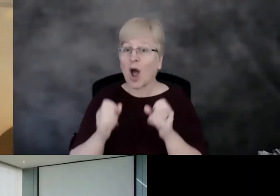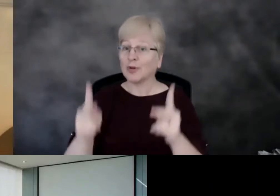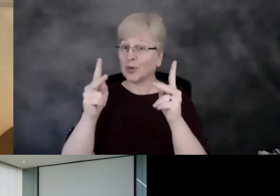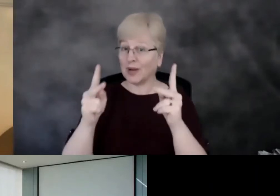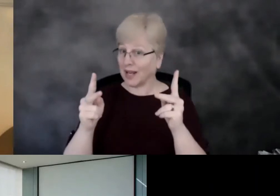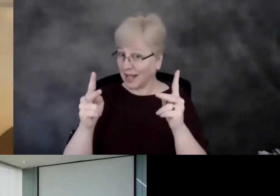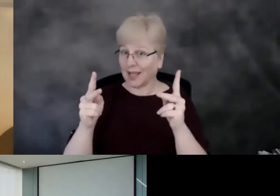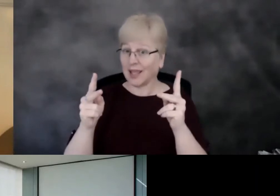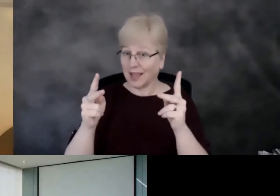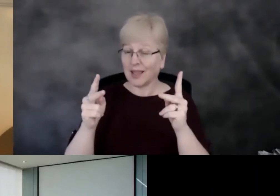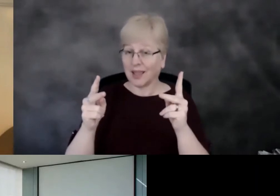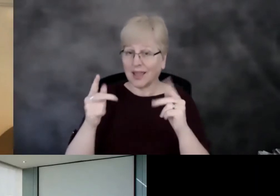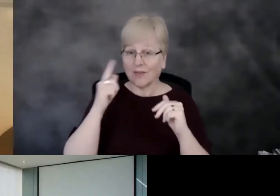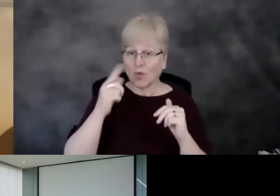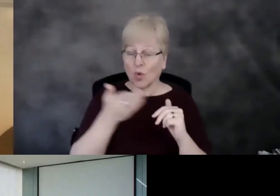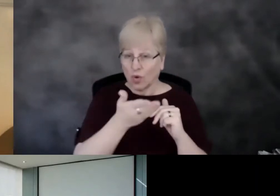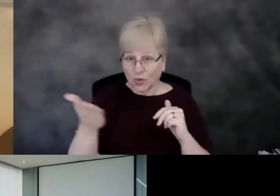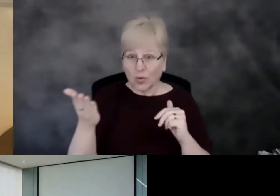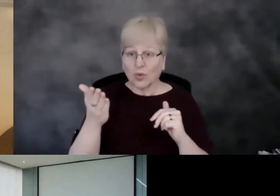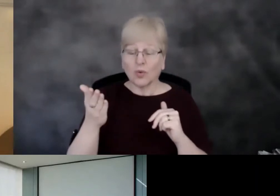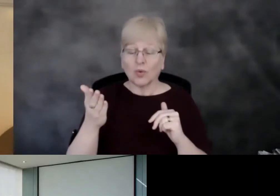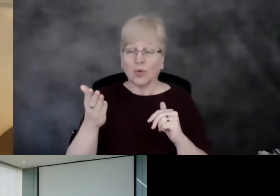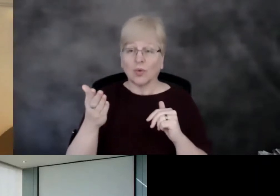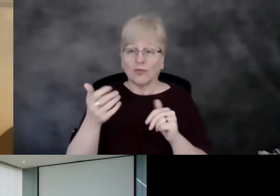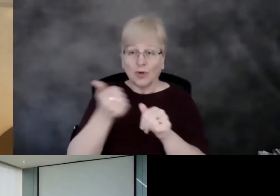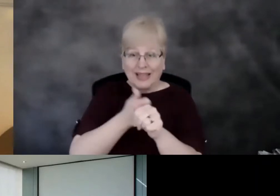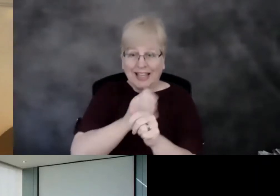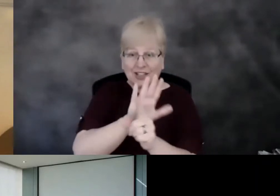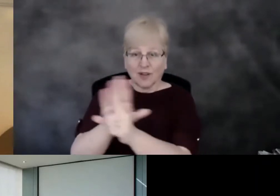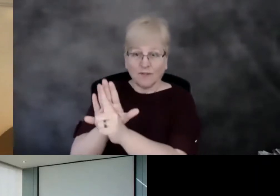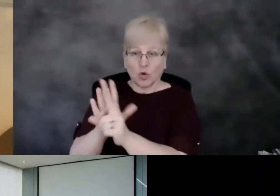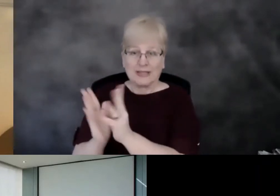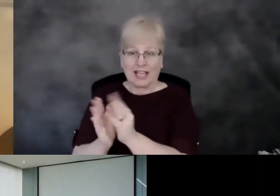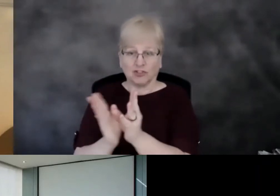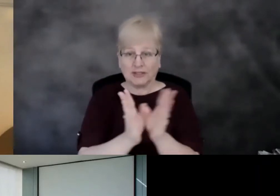you. 16:15:56 In each of these sections, I think